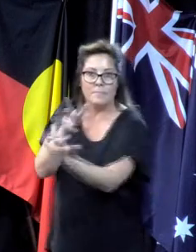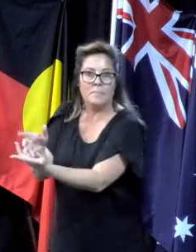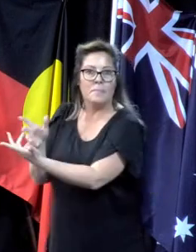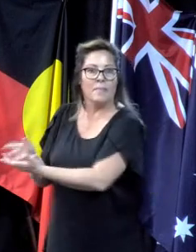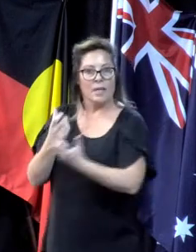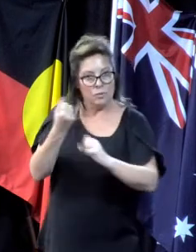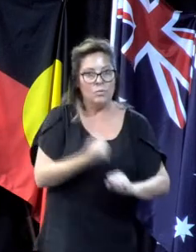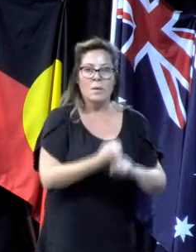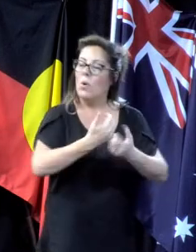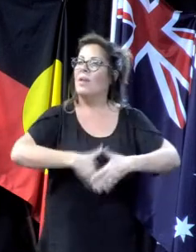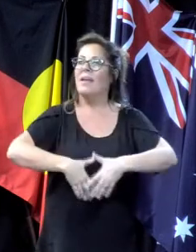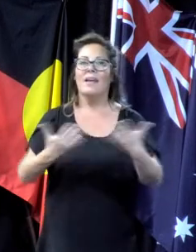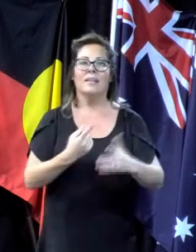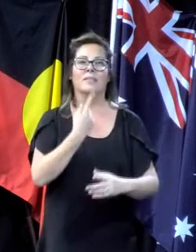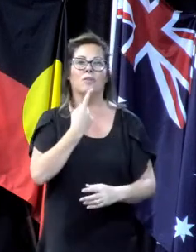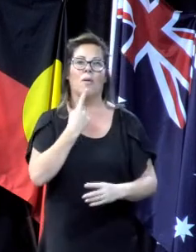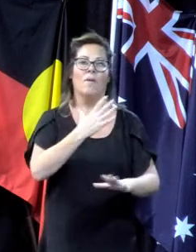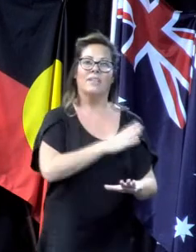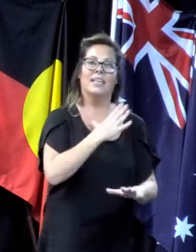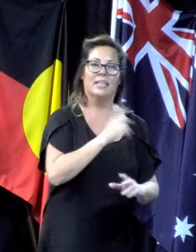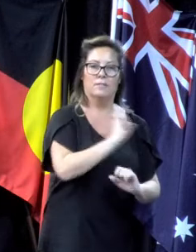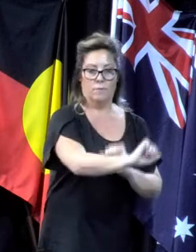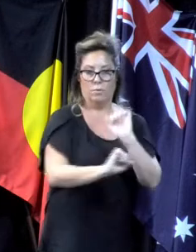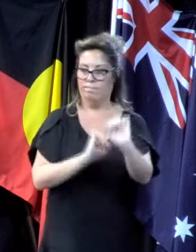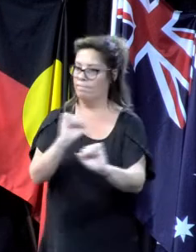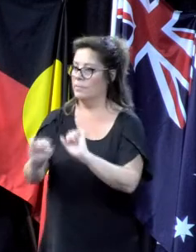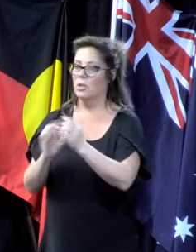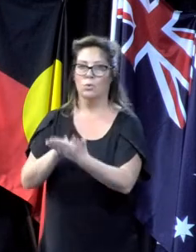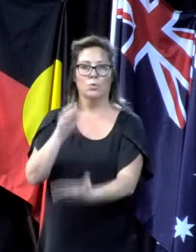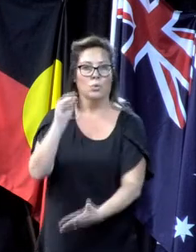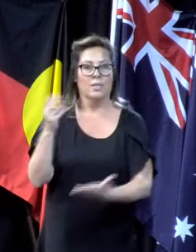So at the moment, you know, we have class numbers, so seven to nine,